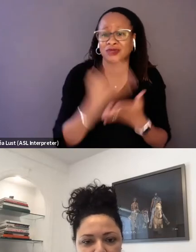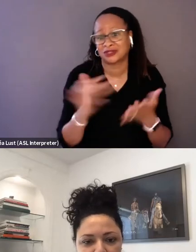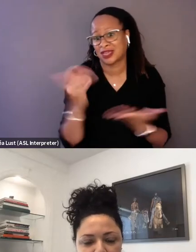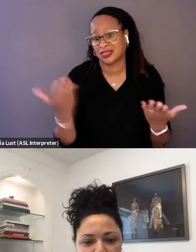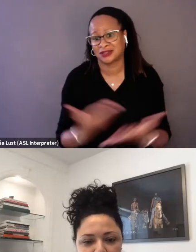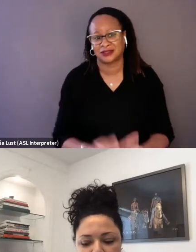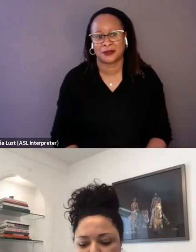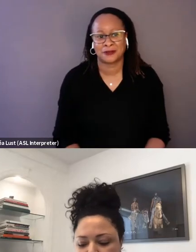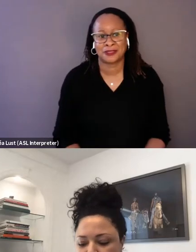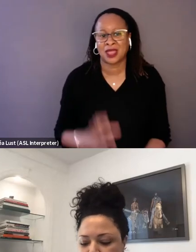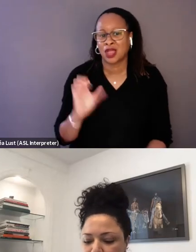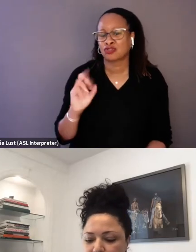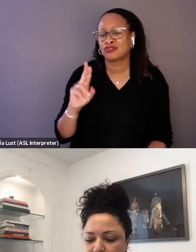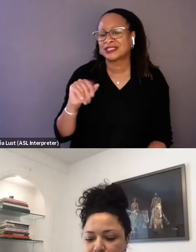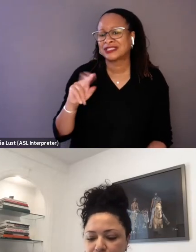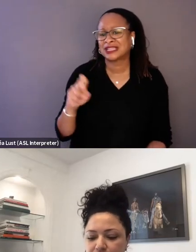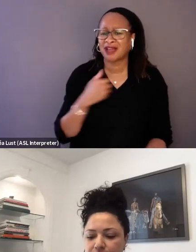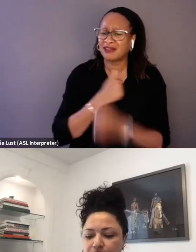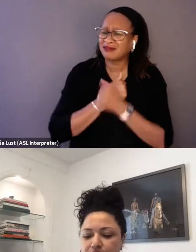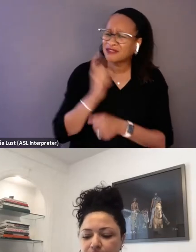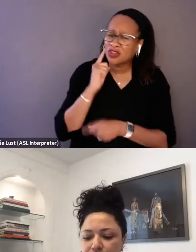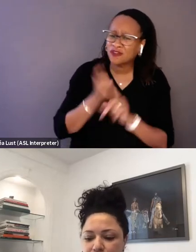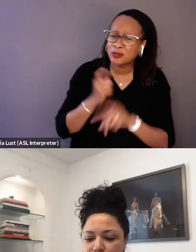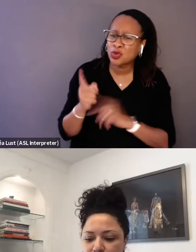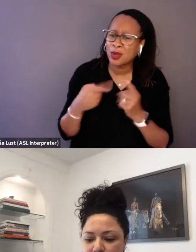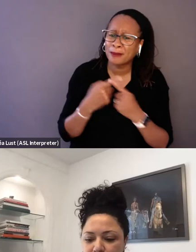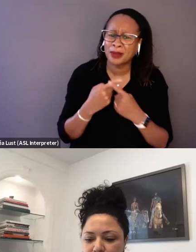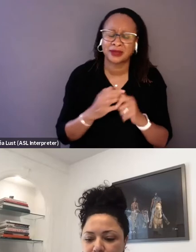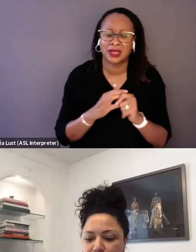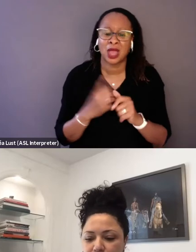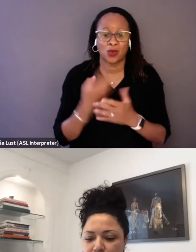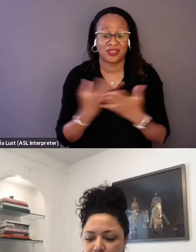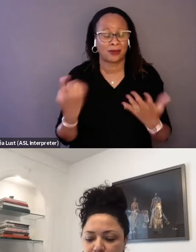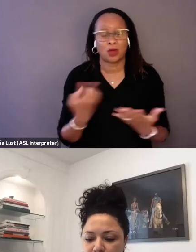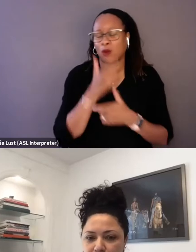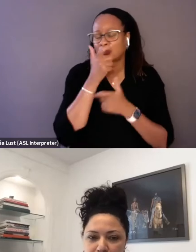Christina I'd love to hear from you about, you know one thing I'm always interested in, particularly when